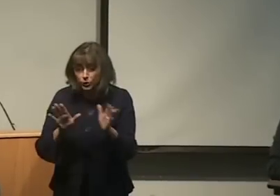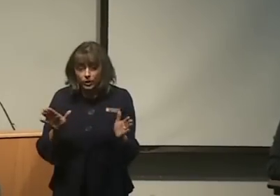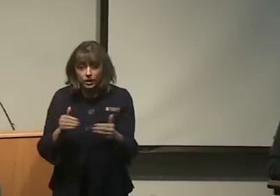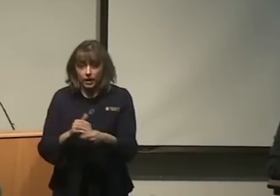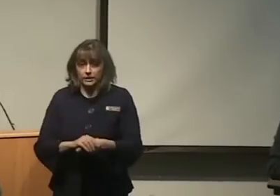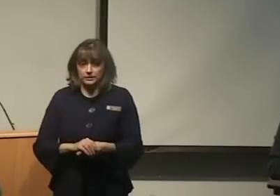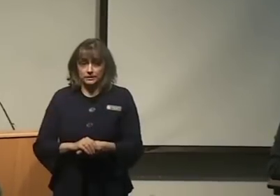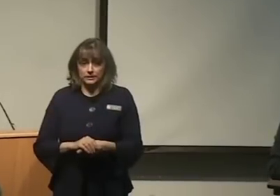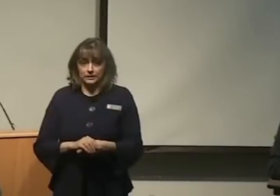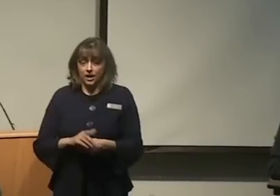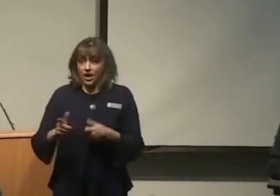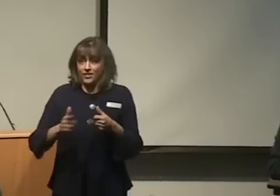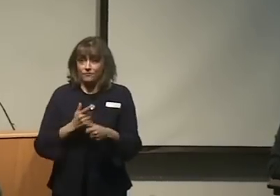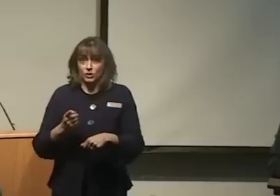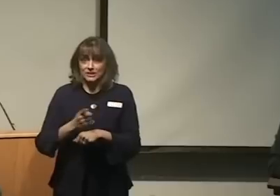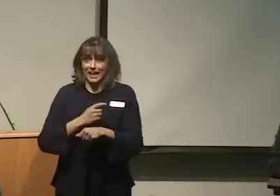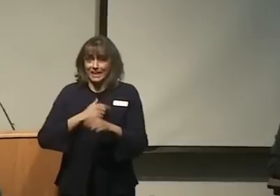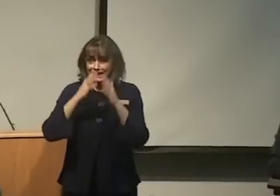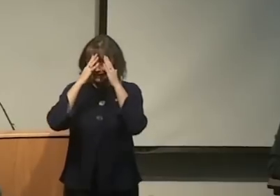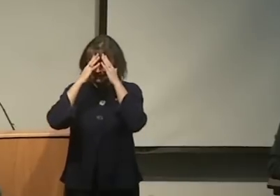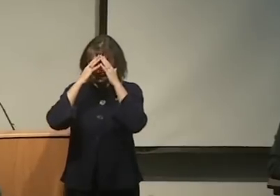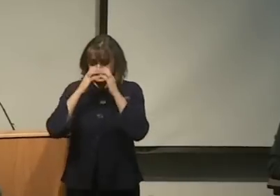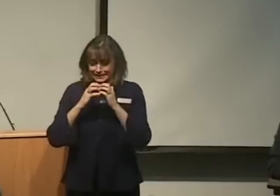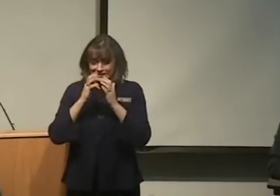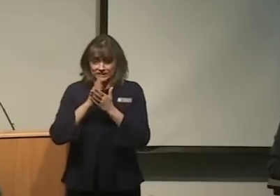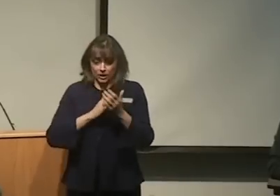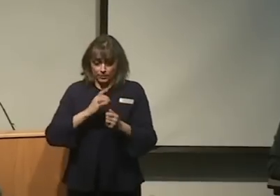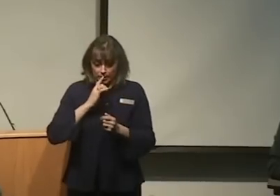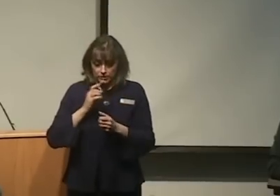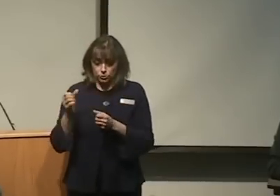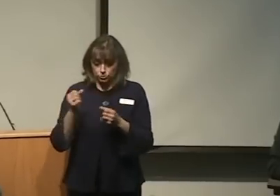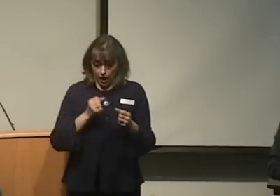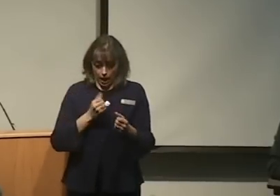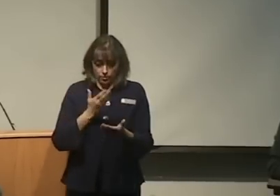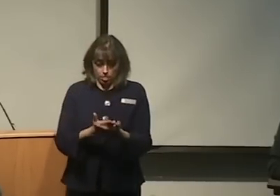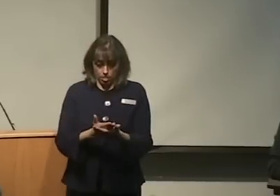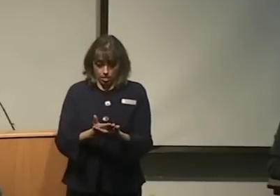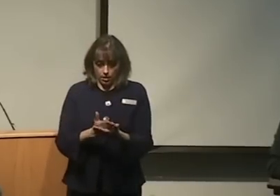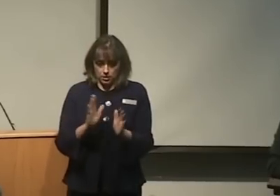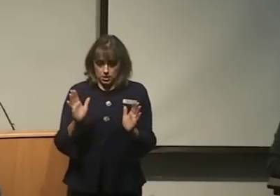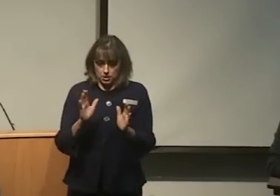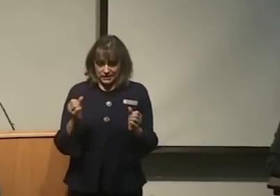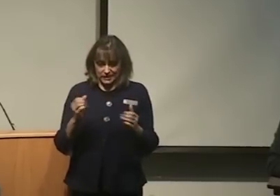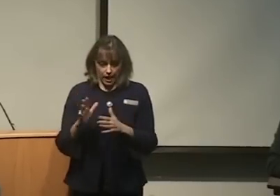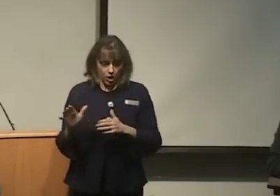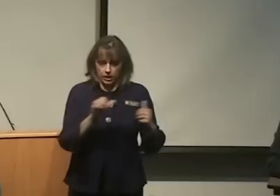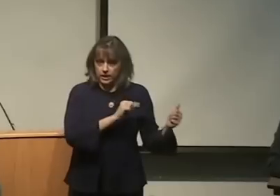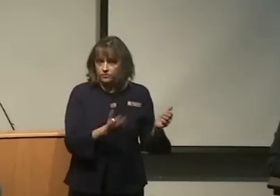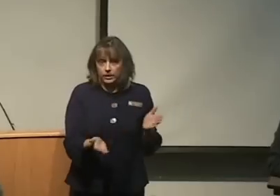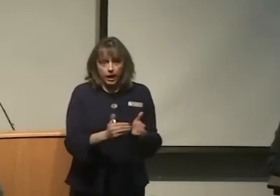who actually get to the parking lot and not into your class. So don't make it harder for them.